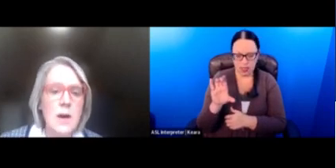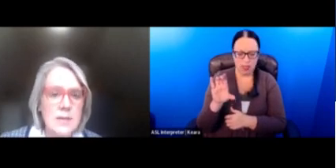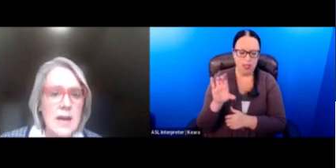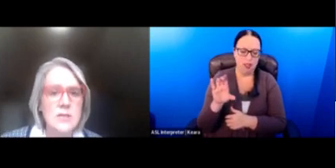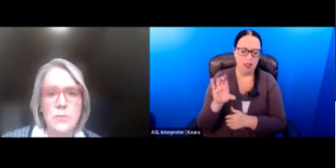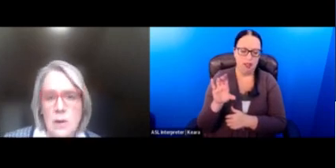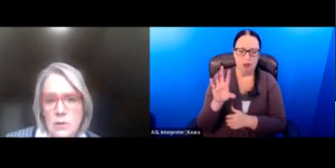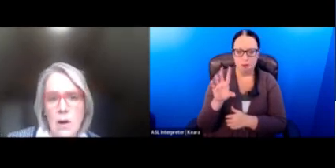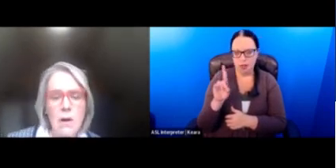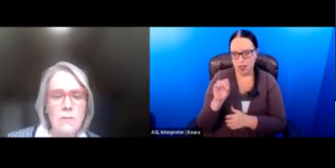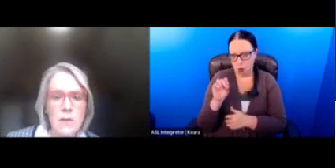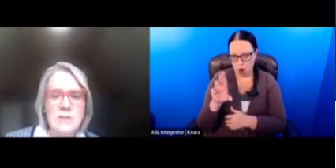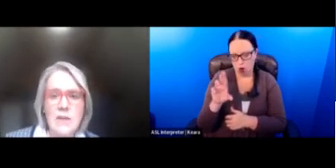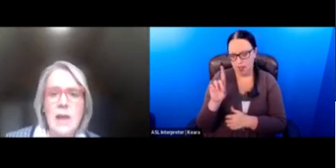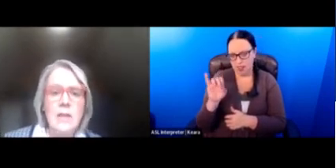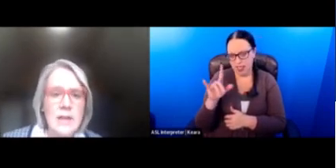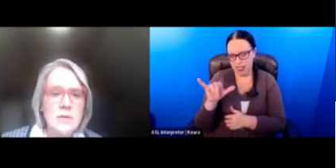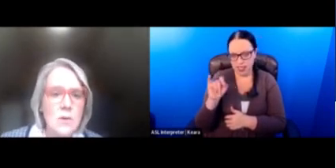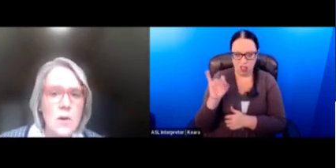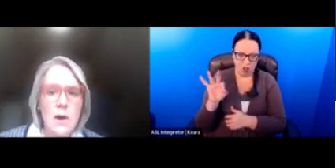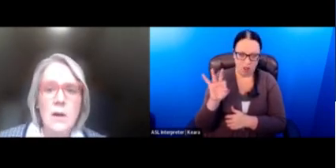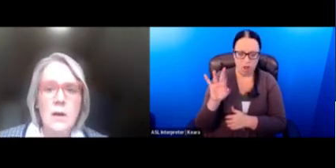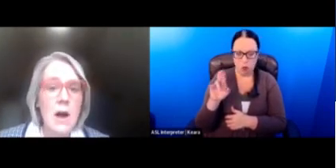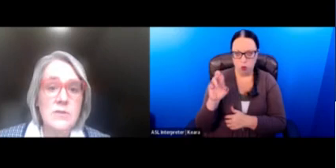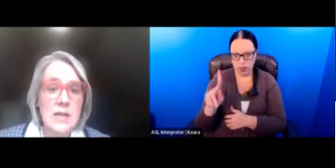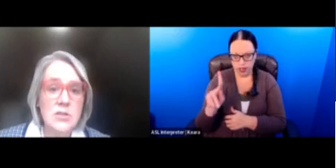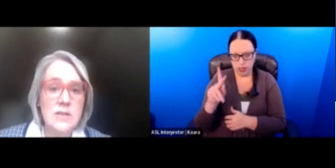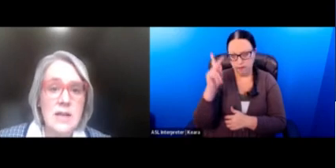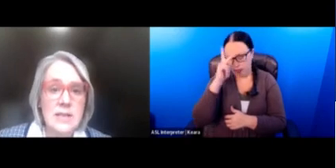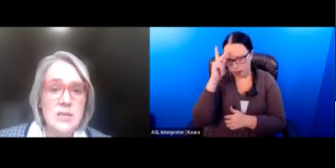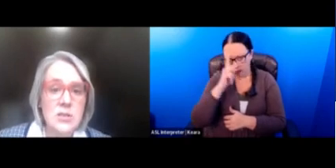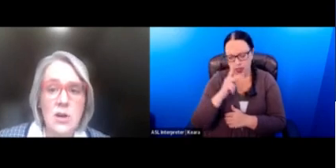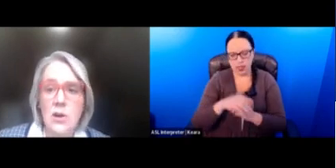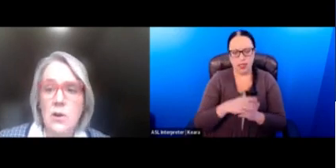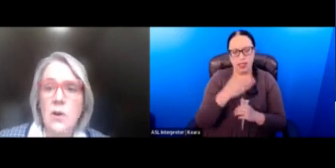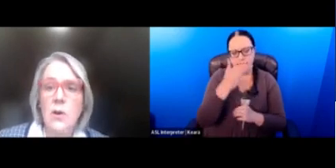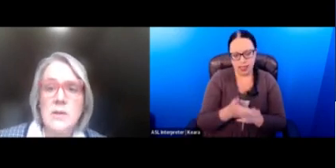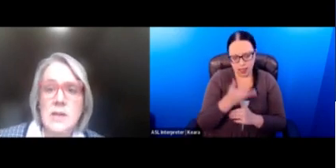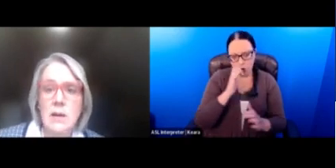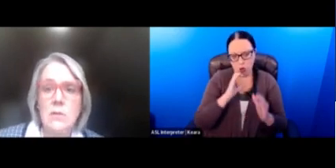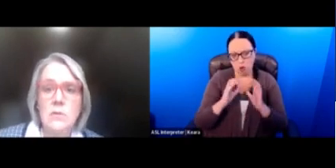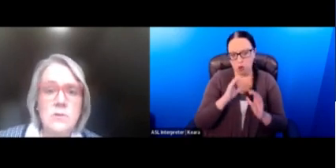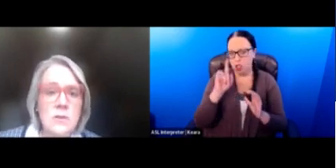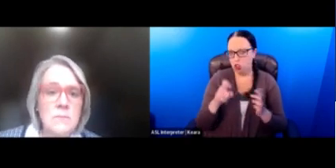process or protocol philosophy. These are conversations that need to occur with stakeholders.